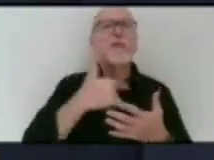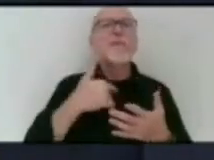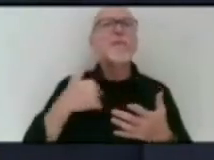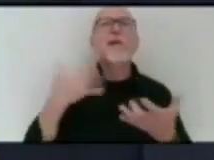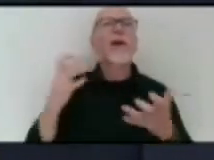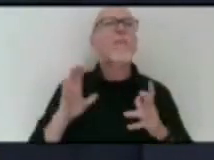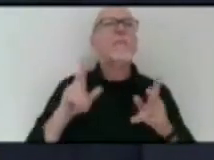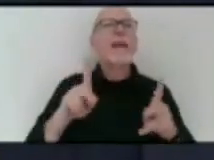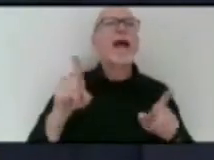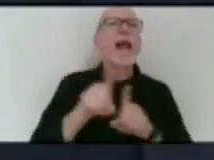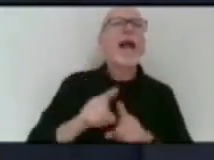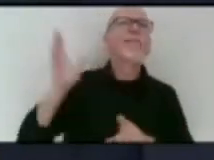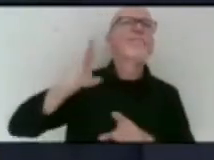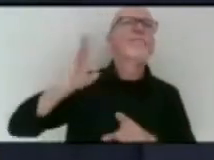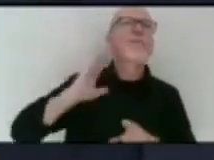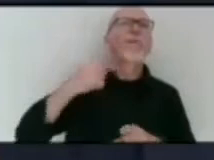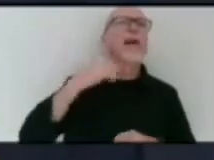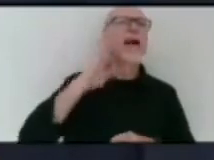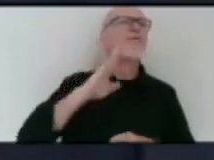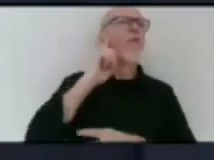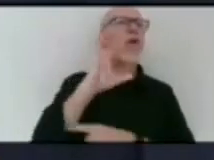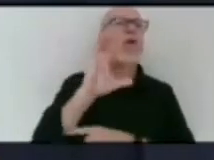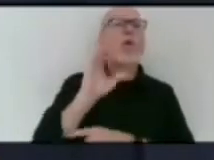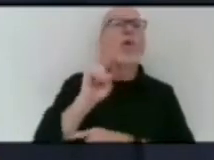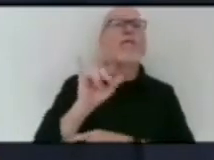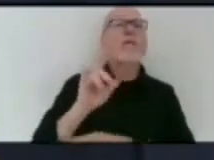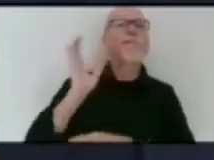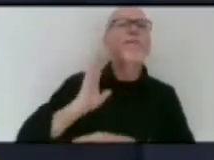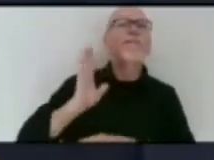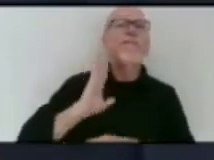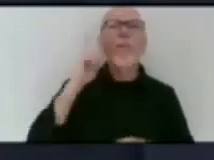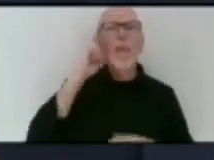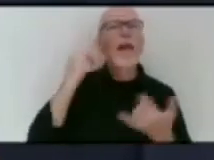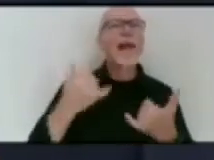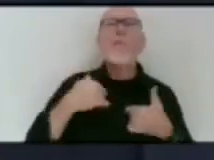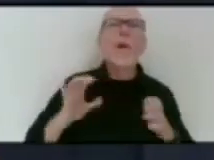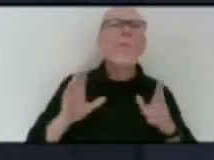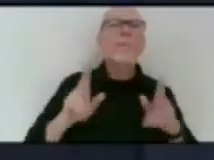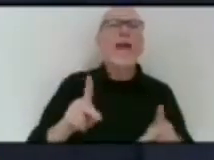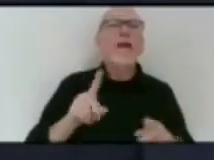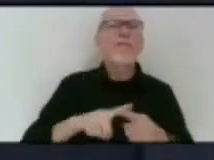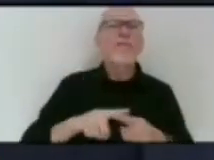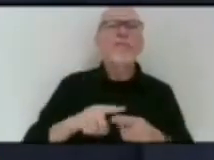ever heard of the words Cove in 19 or pandemic in a modern day since